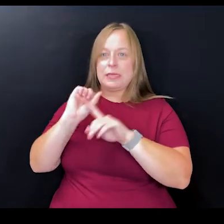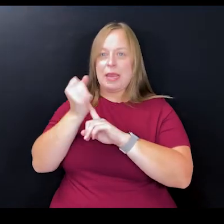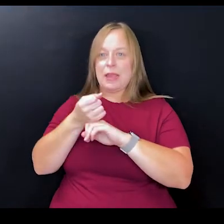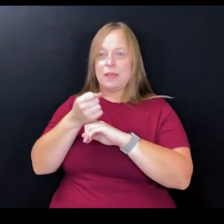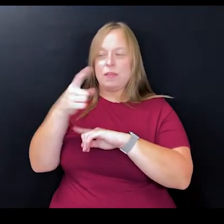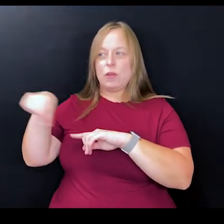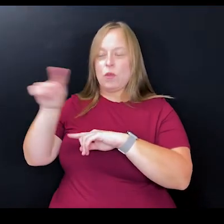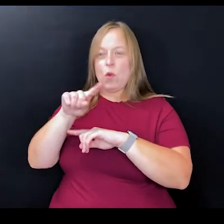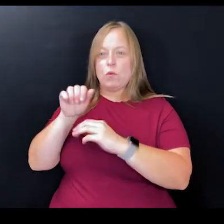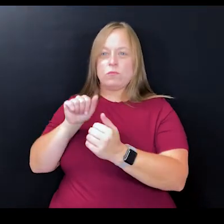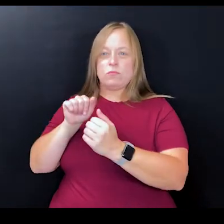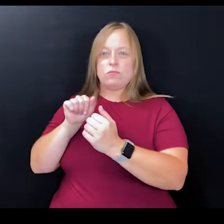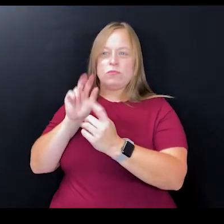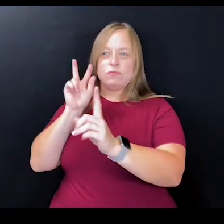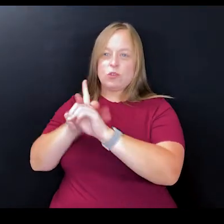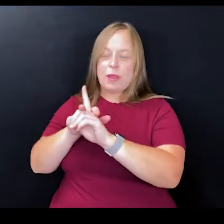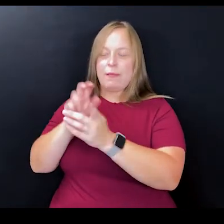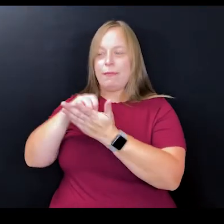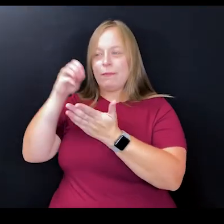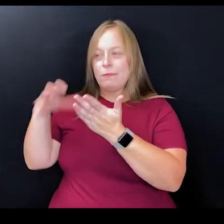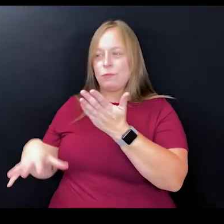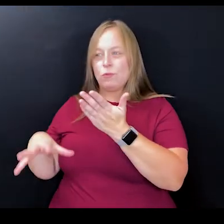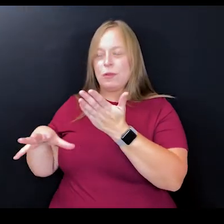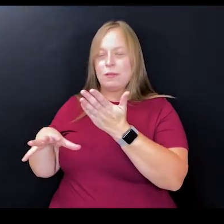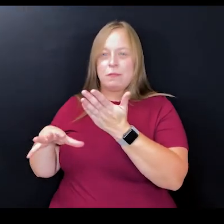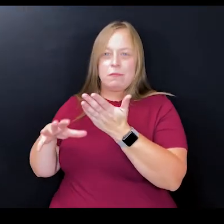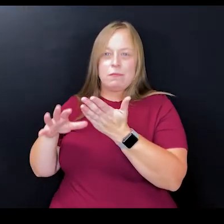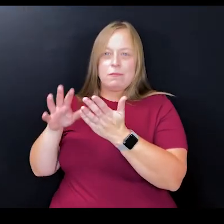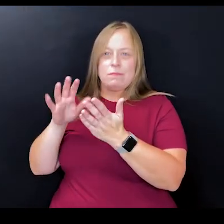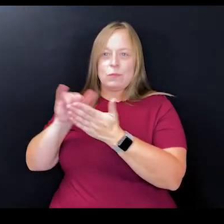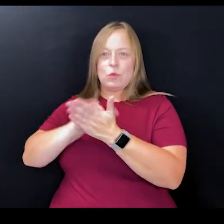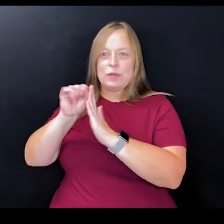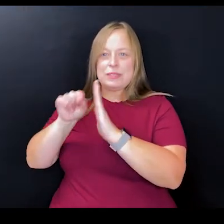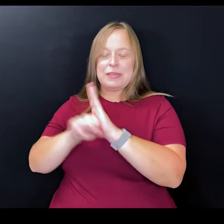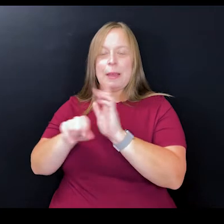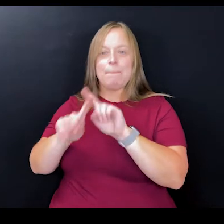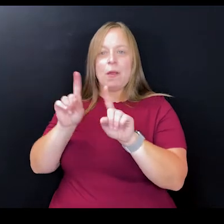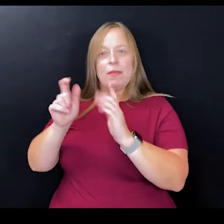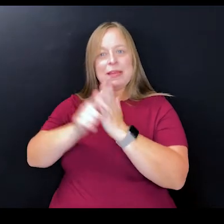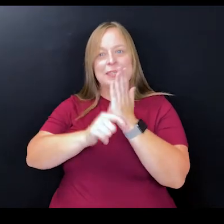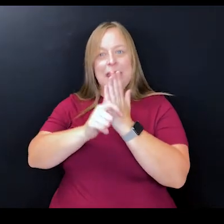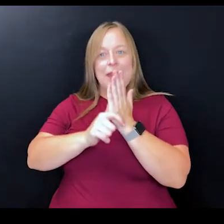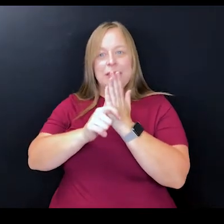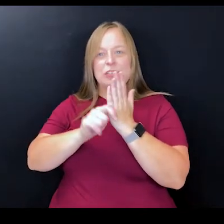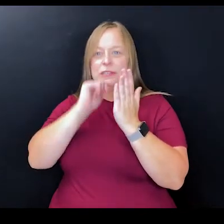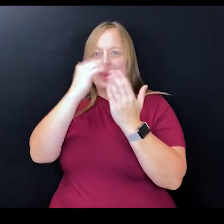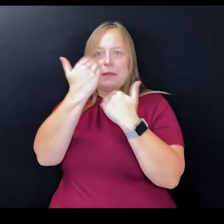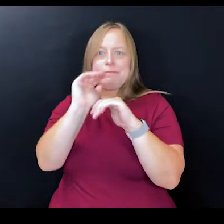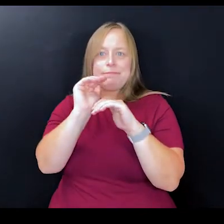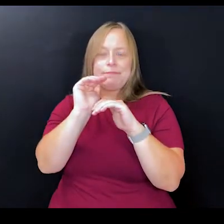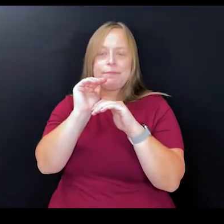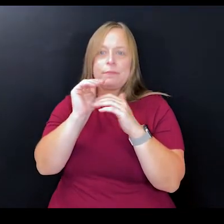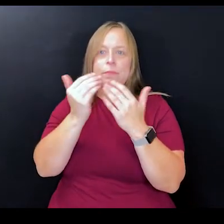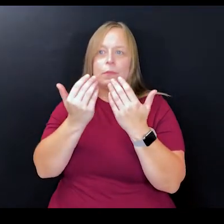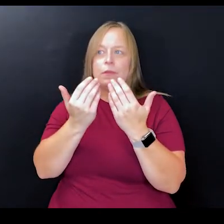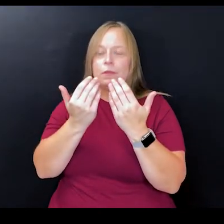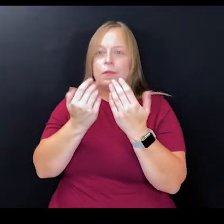are those that would directly apply to students in New York State. However, the digest does not exclude important cases